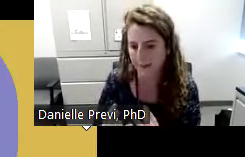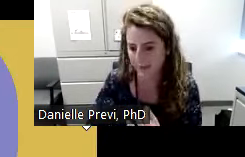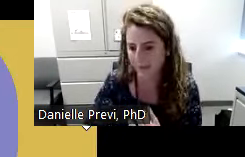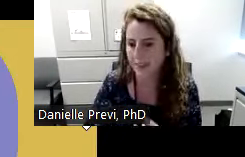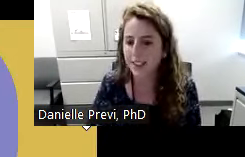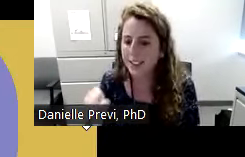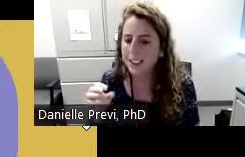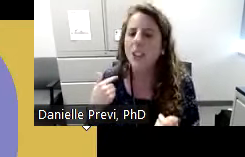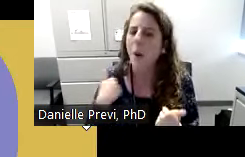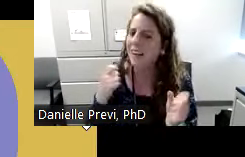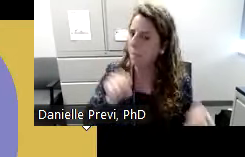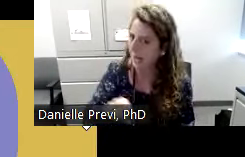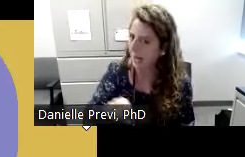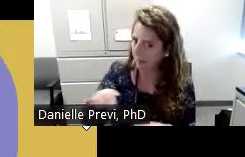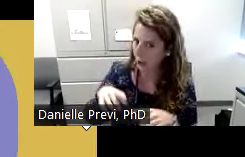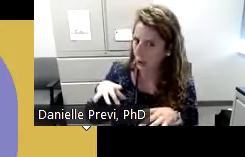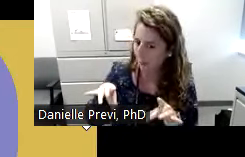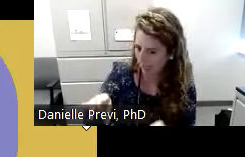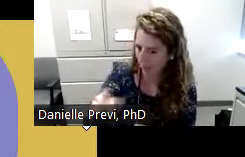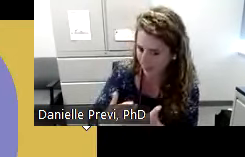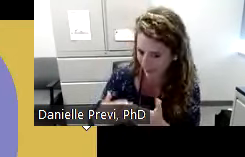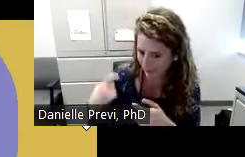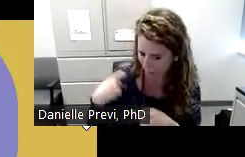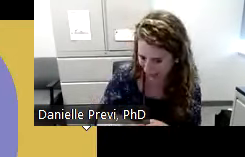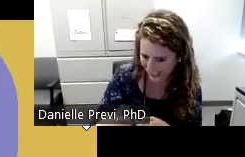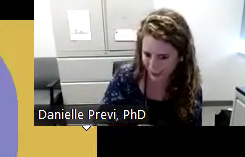growing number of deaf and hard of hearing individuals are from Spanish-speaking families,